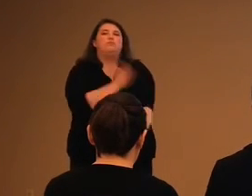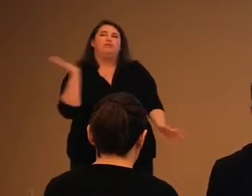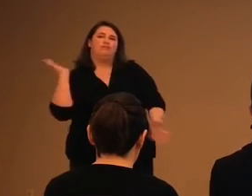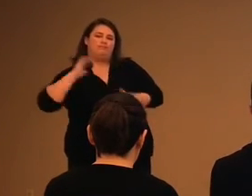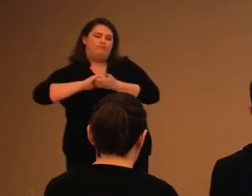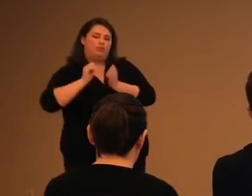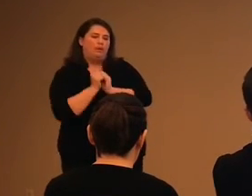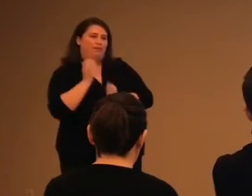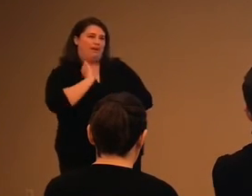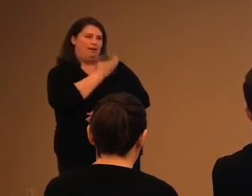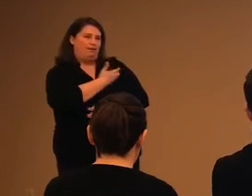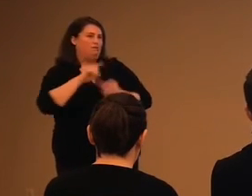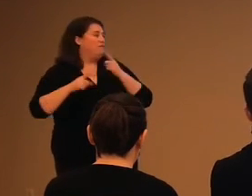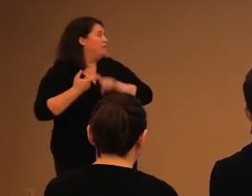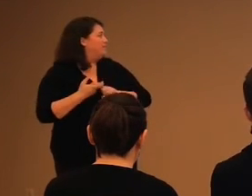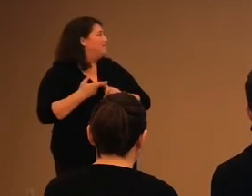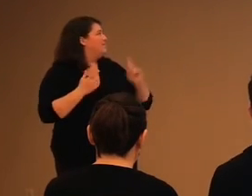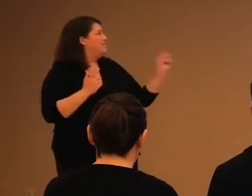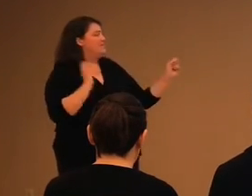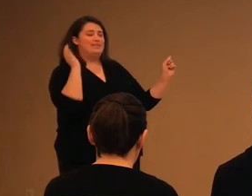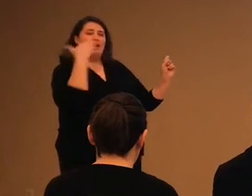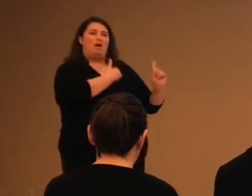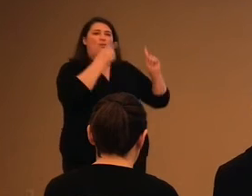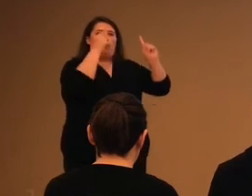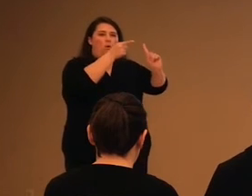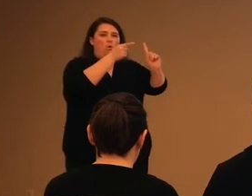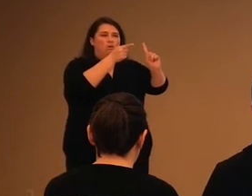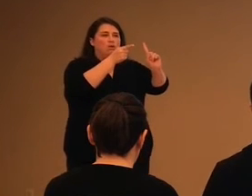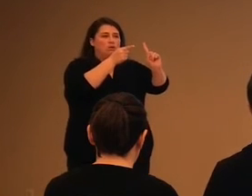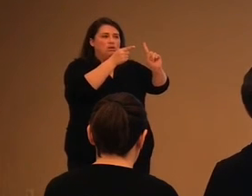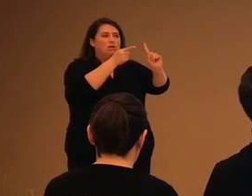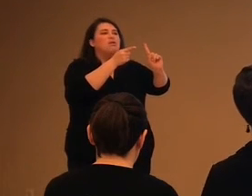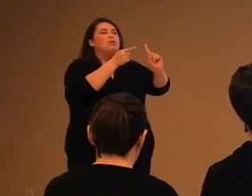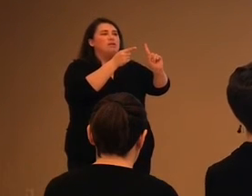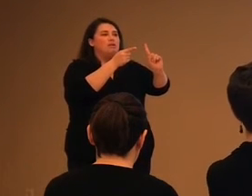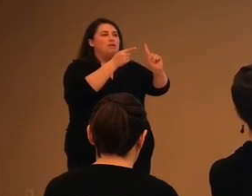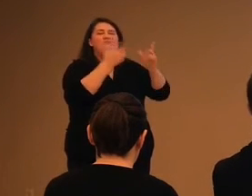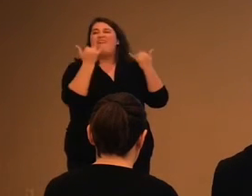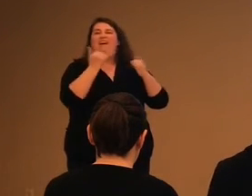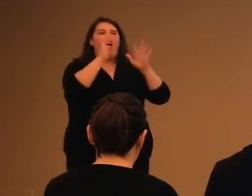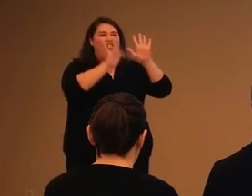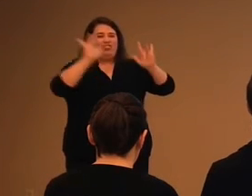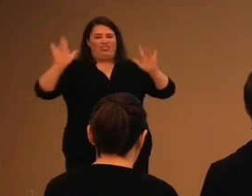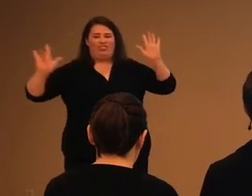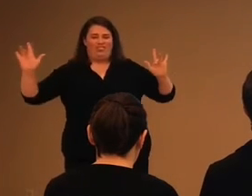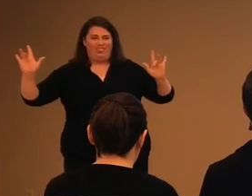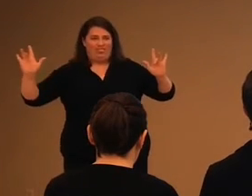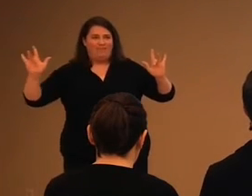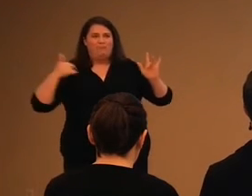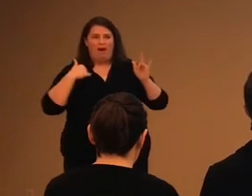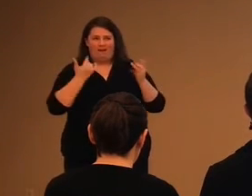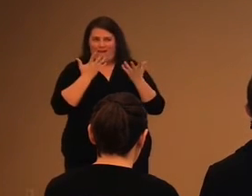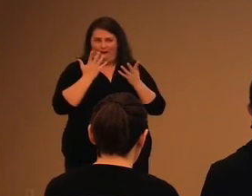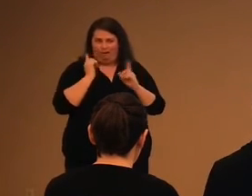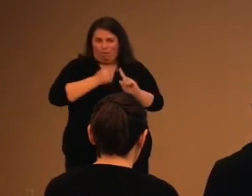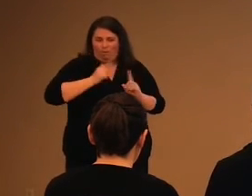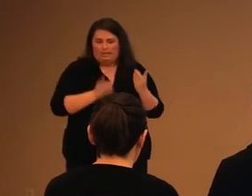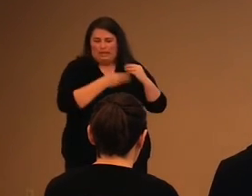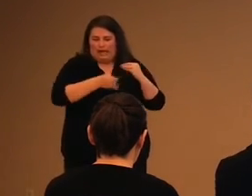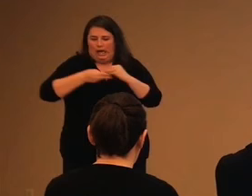Is an example of our goal to fill in the blanks? This is a picture of Vanna on the stage with the screen on Wheel of Fortune